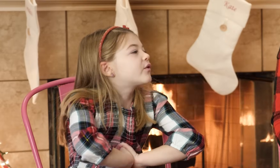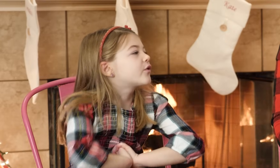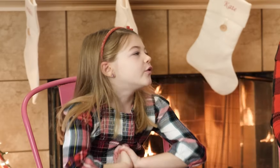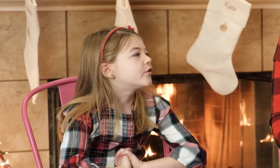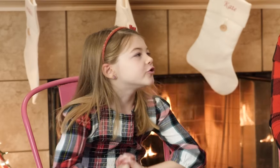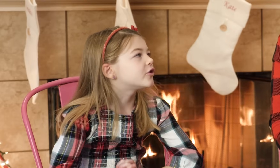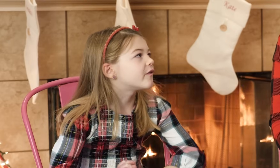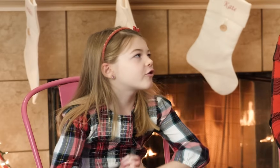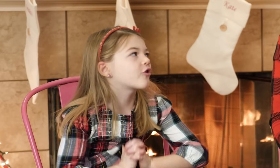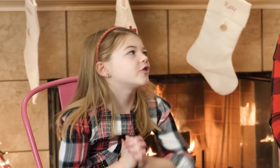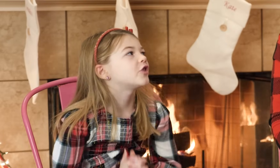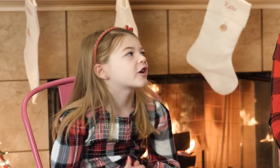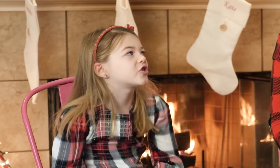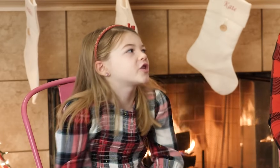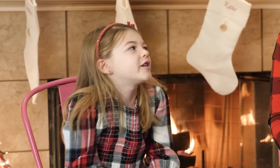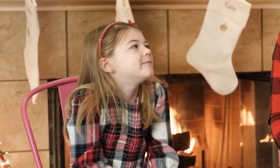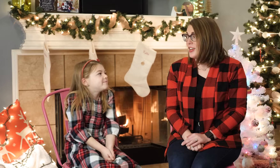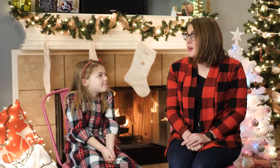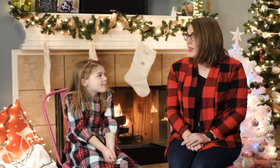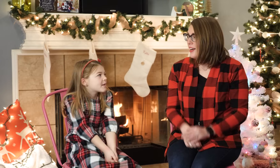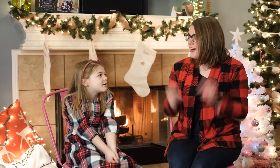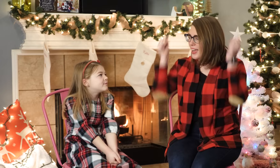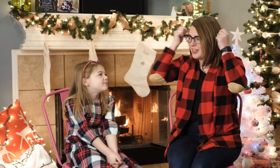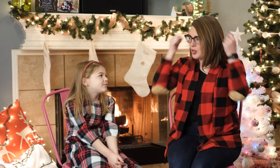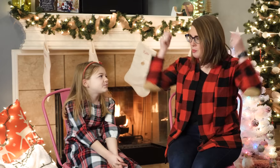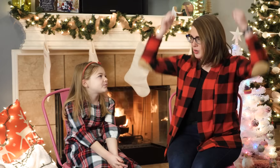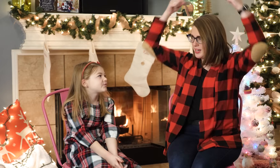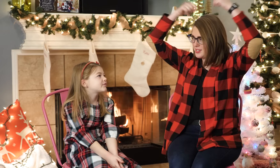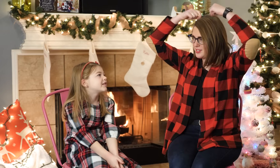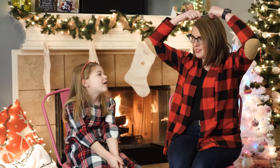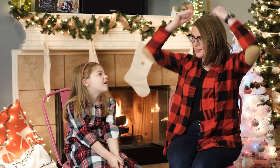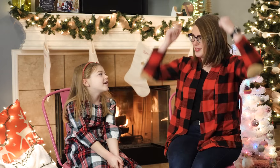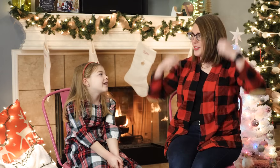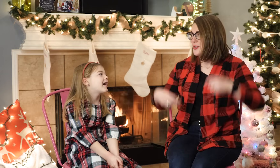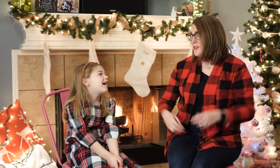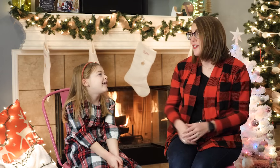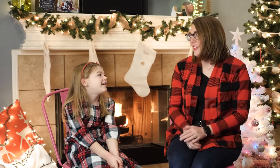the real version of the Grinch actually. Oh yeah I like her braids. Those are fun.